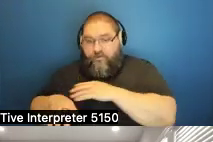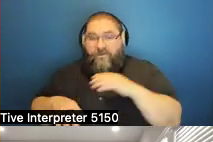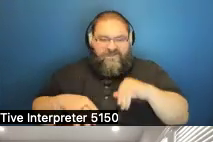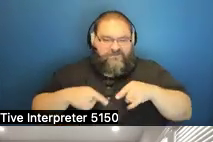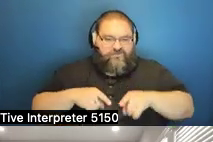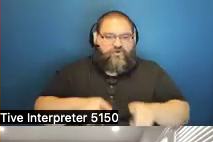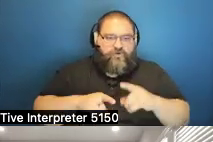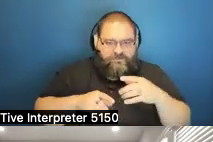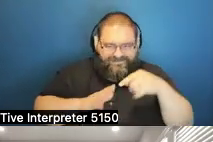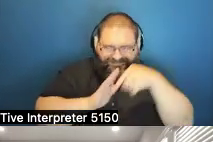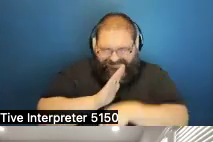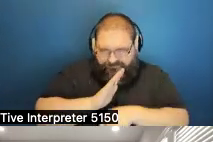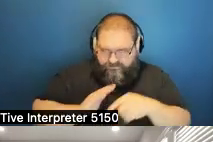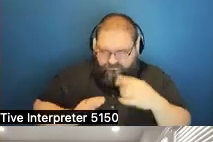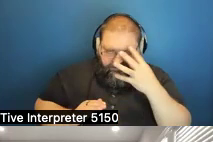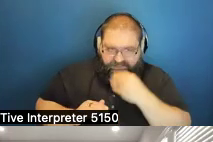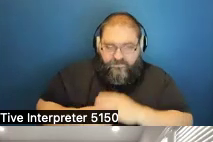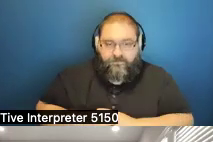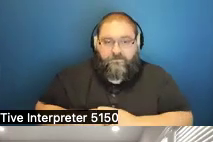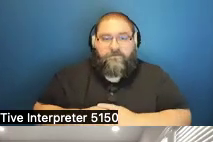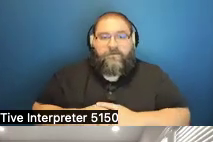19:42:04 Destruction to your breathing during sleep?